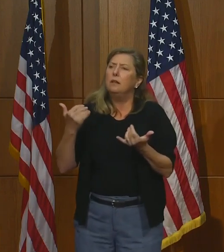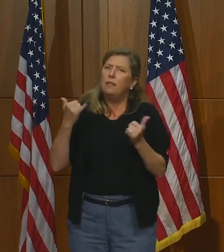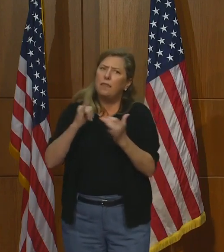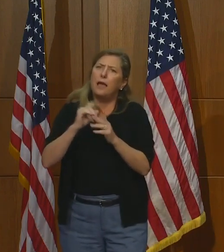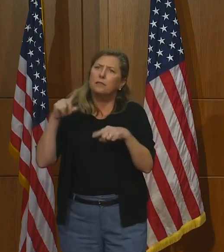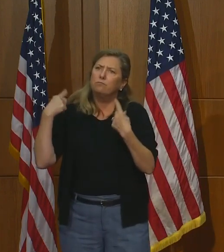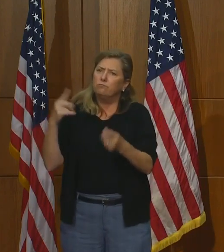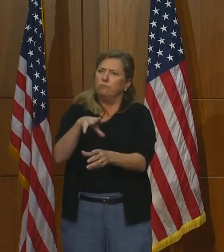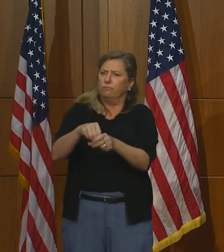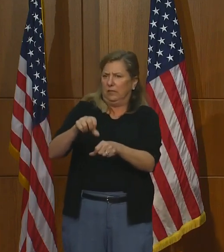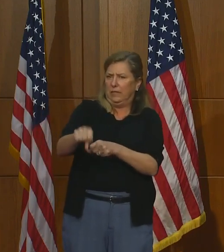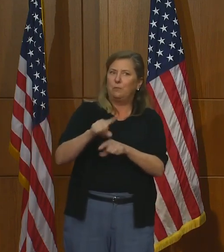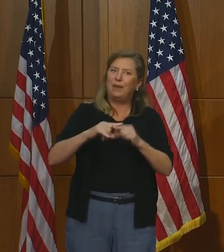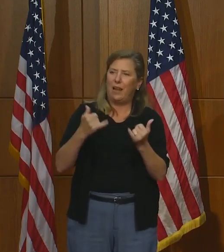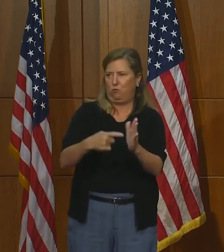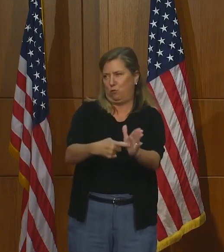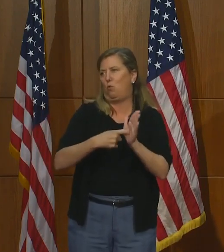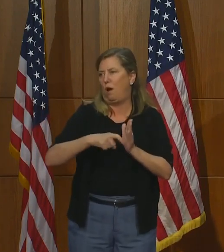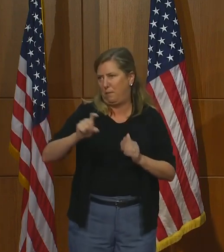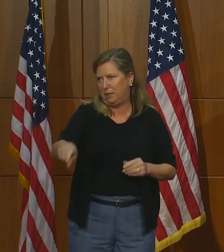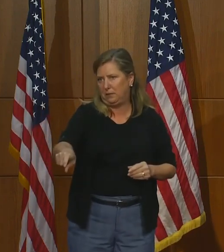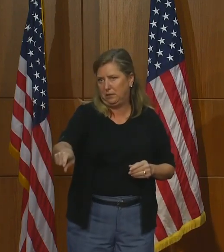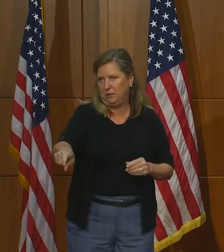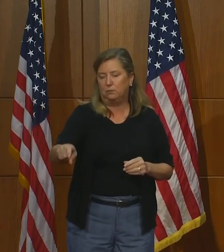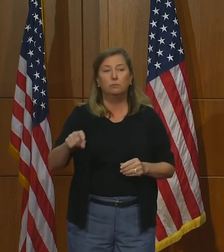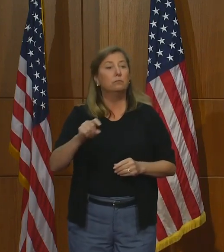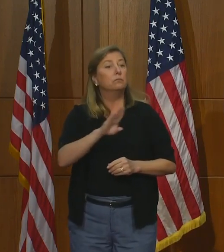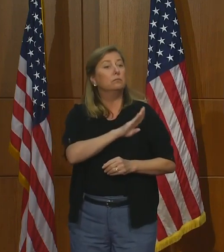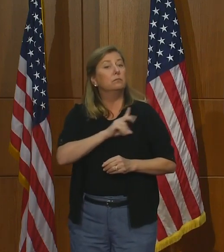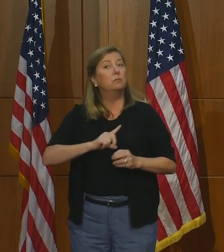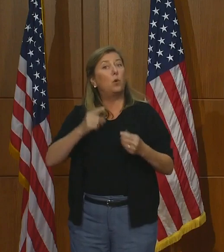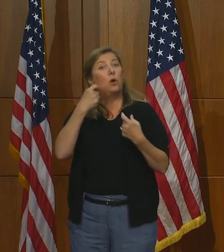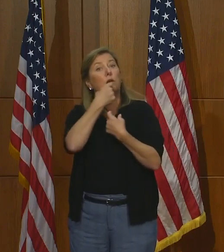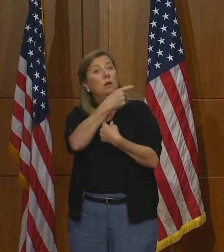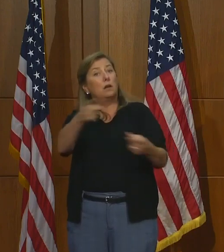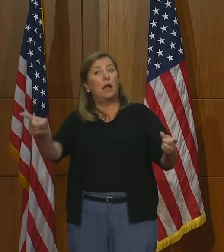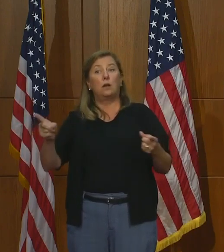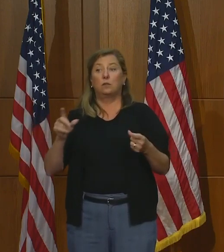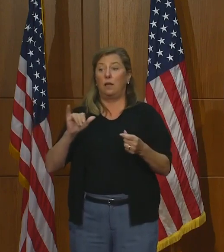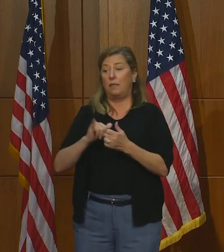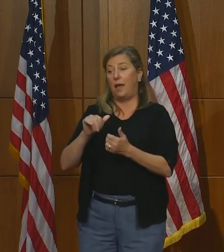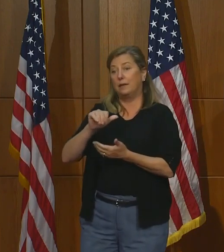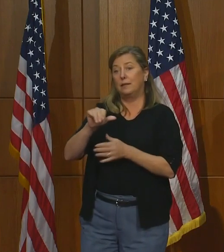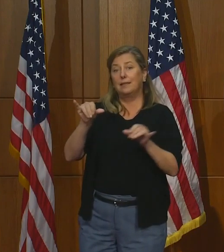ARE IN STATE AT THE CLUB SYSTEM WORKING WITH ON THAT NOT THAT I HASN'T ALL BEEN A PART THE WORK